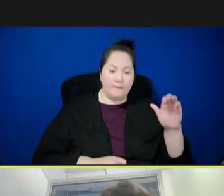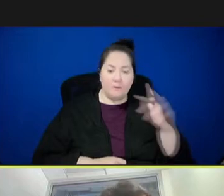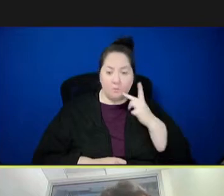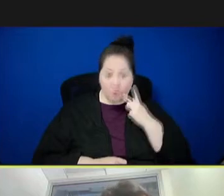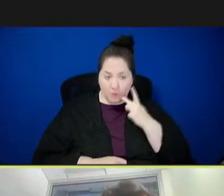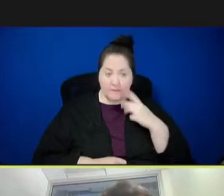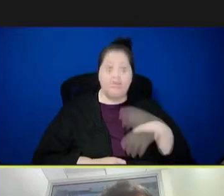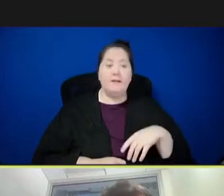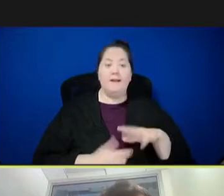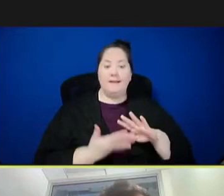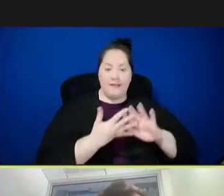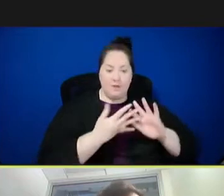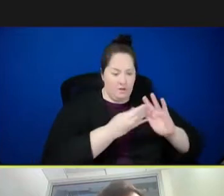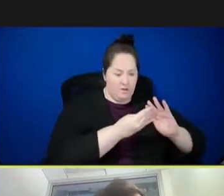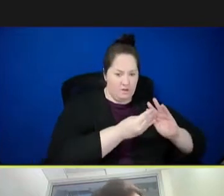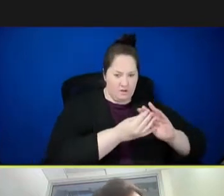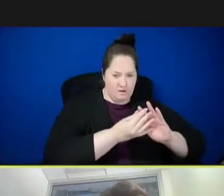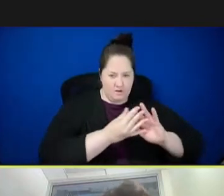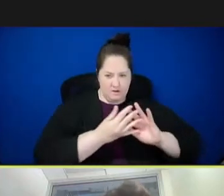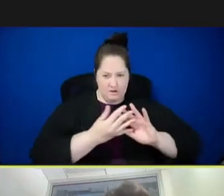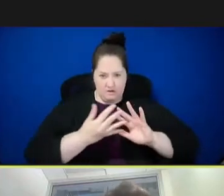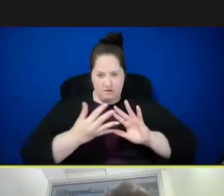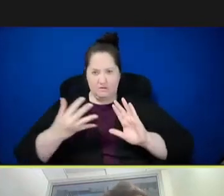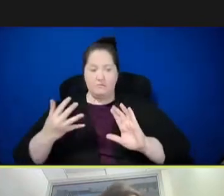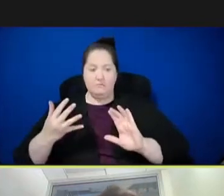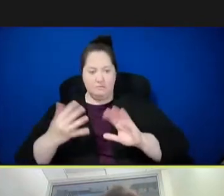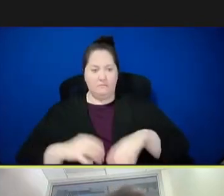symmetric oligomers that way. And on the lower right, at least in the context of maybe like